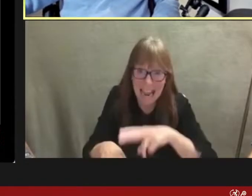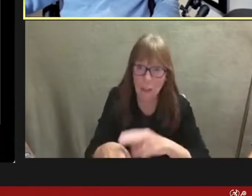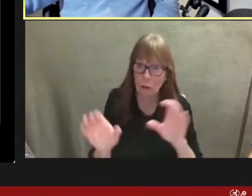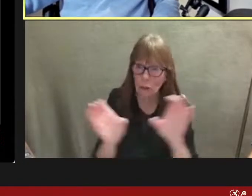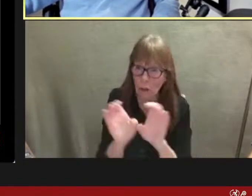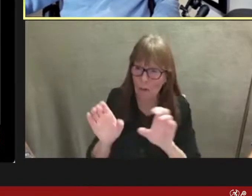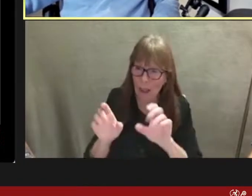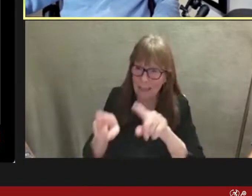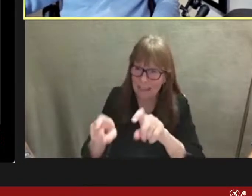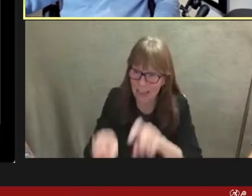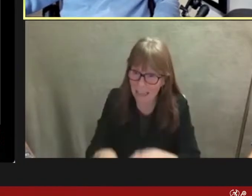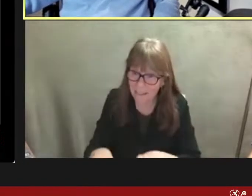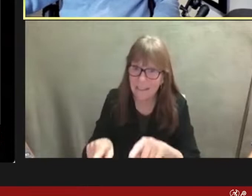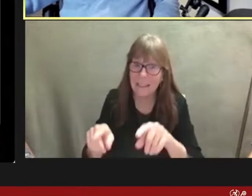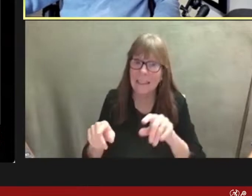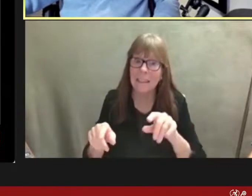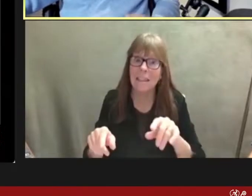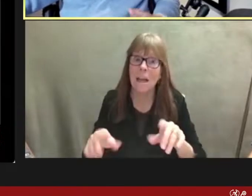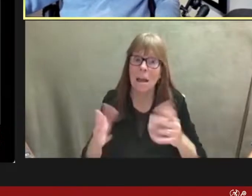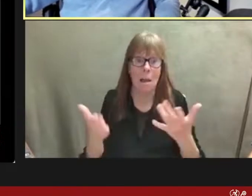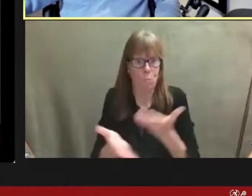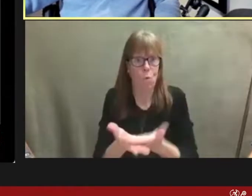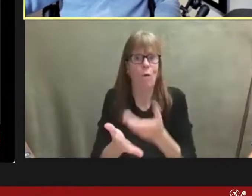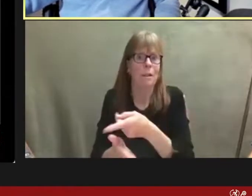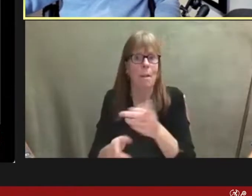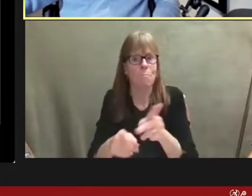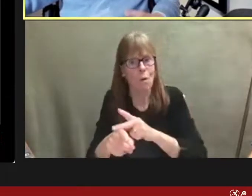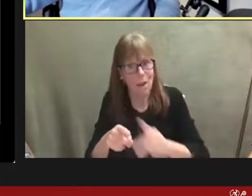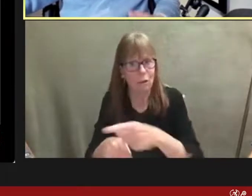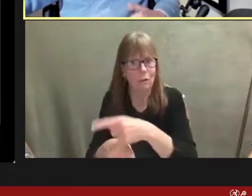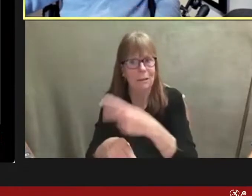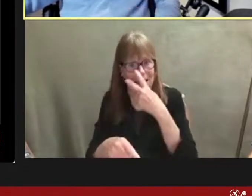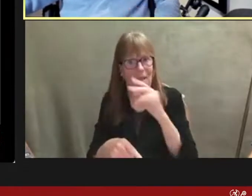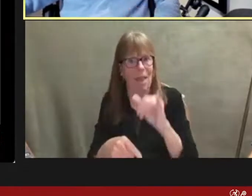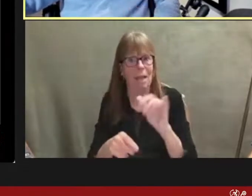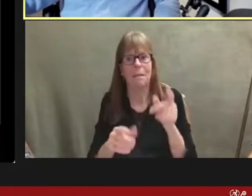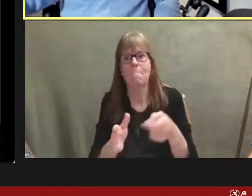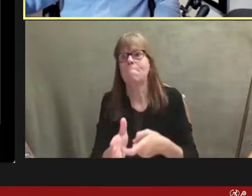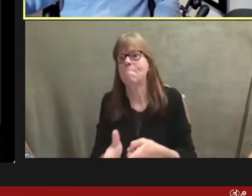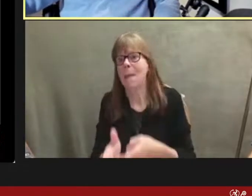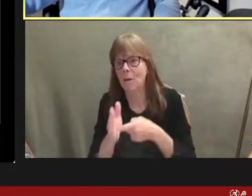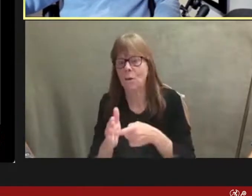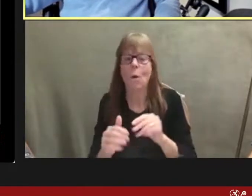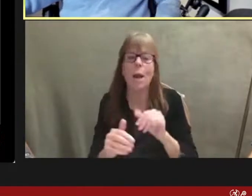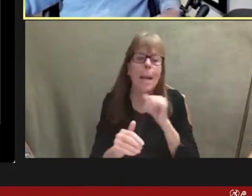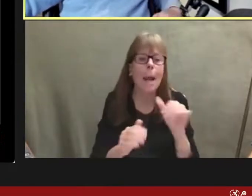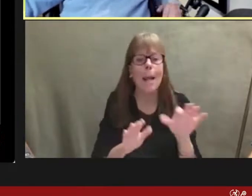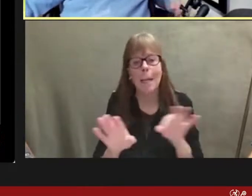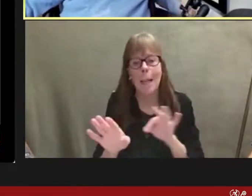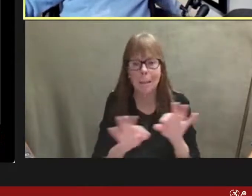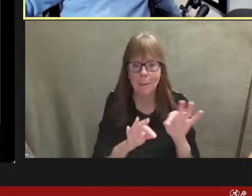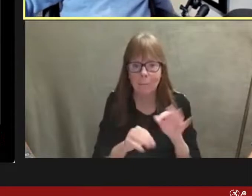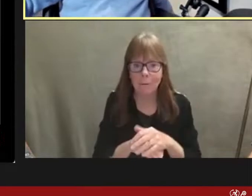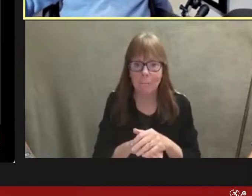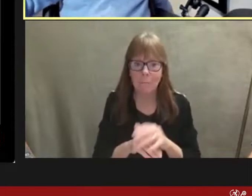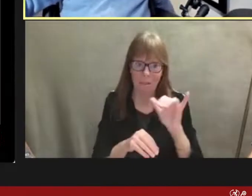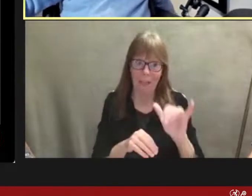the profession sees it as mandatory and not as elective. All this could be implemented and shame